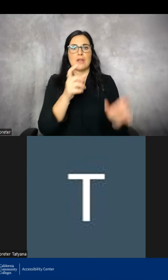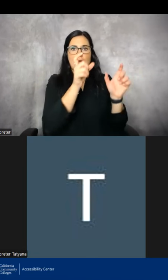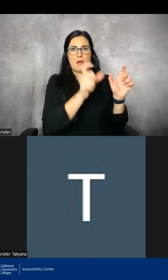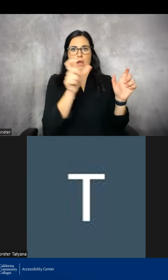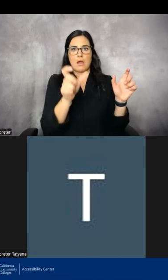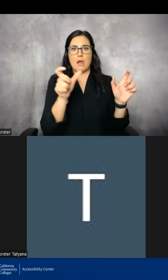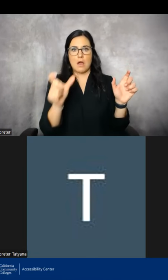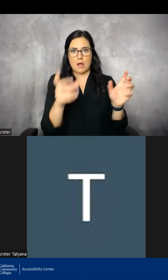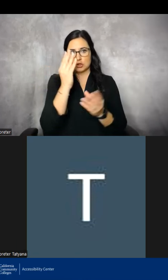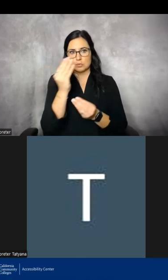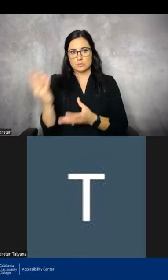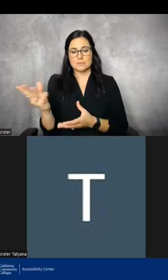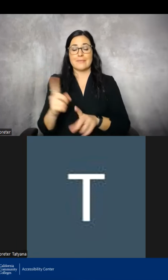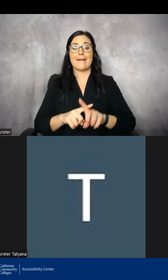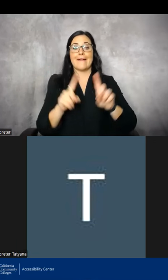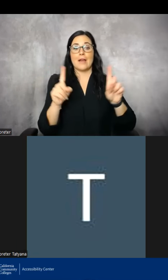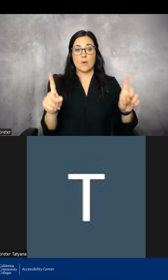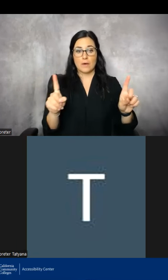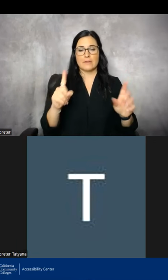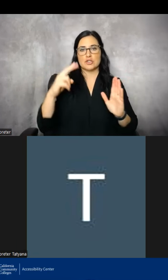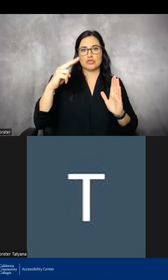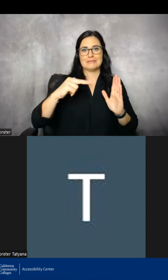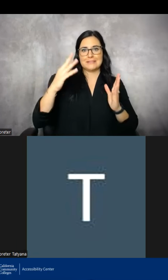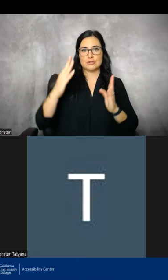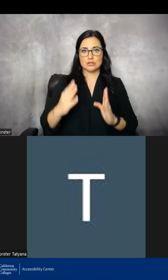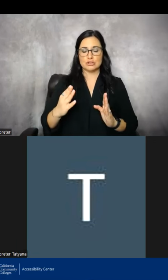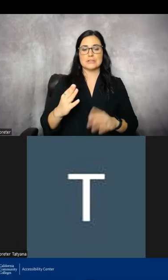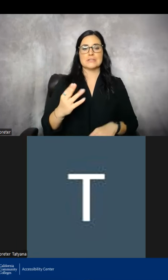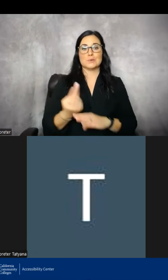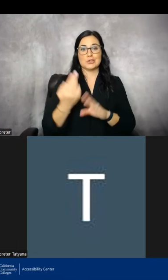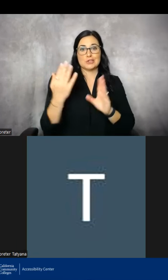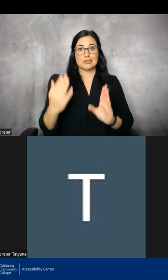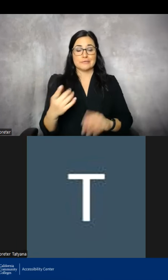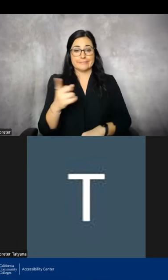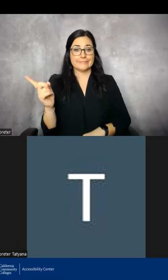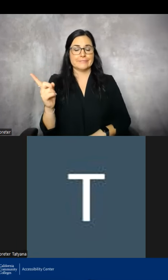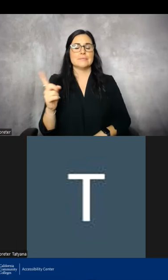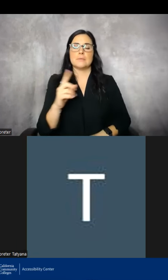However for screen reader users it's very crucial to have proper tagging.